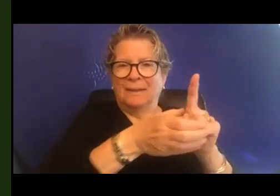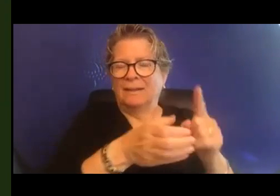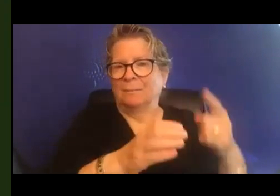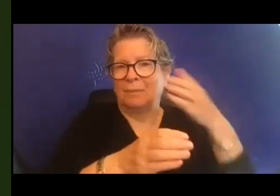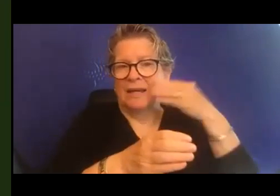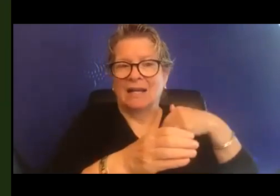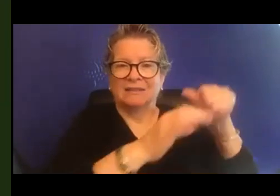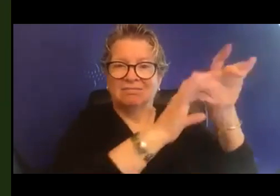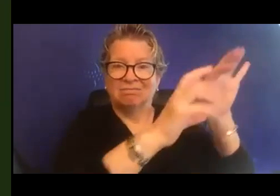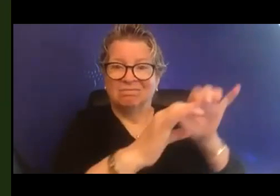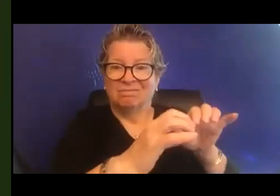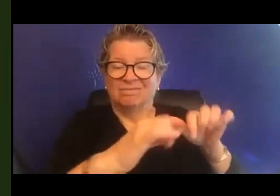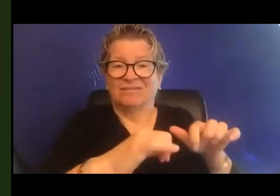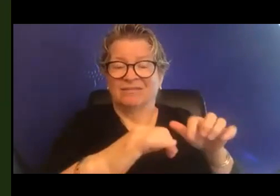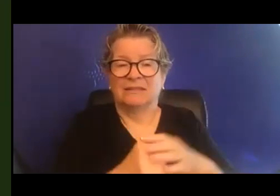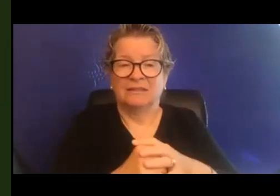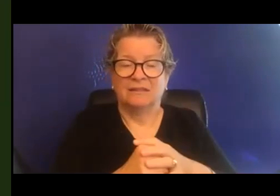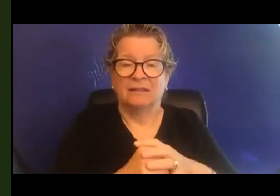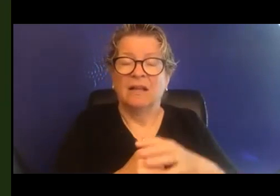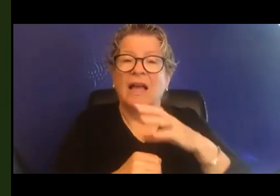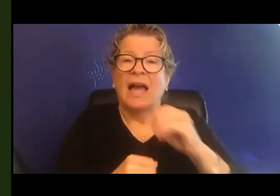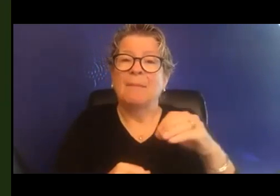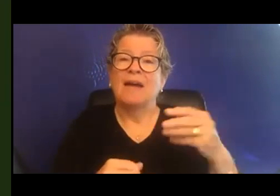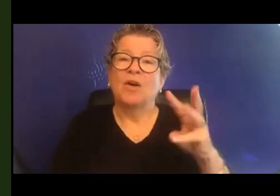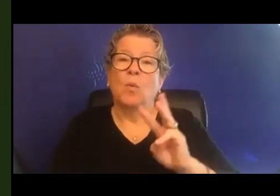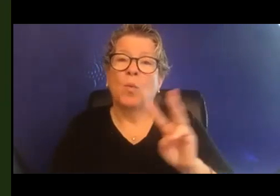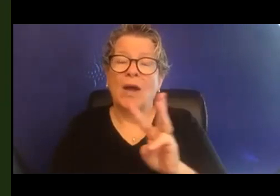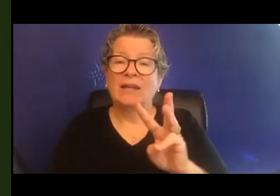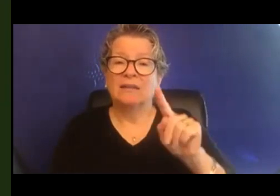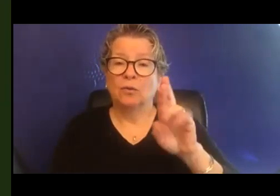filled the sediment pond by the Upper West Trailhead just down